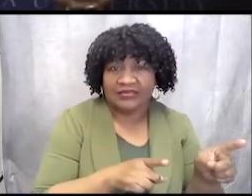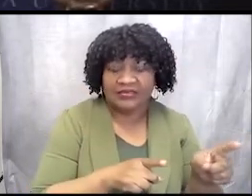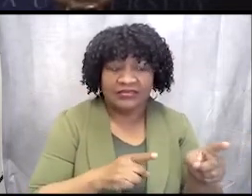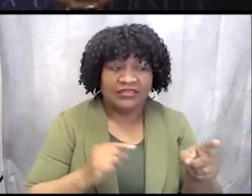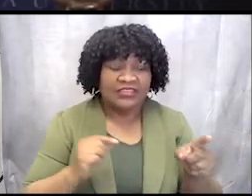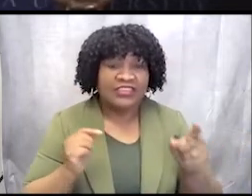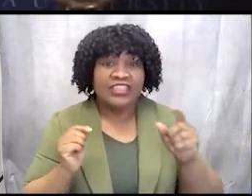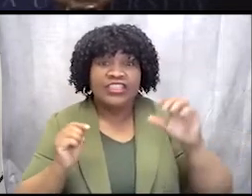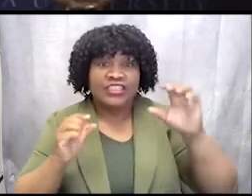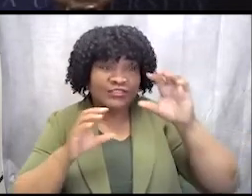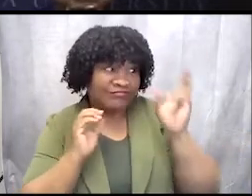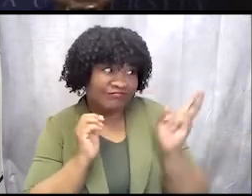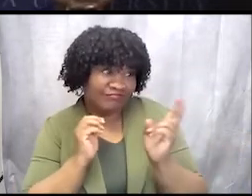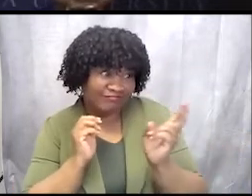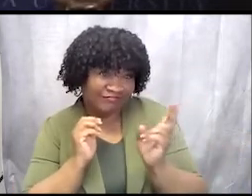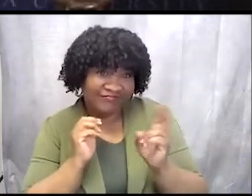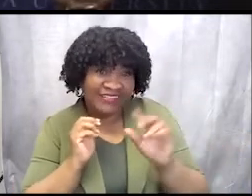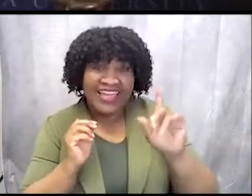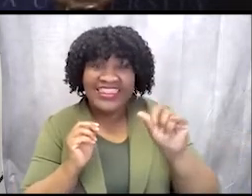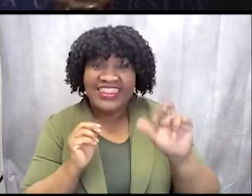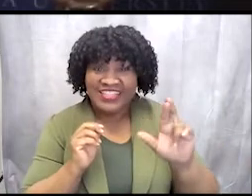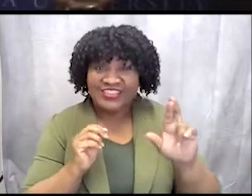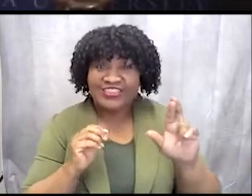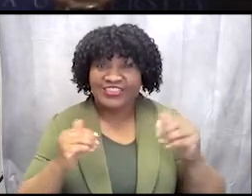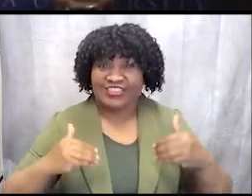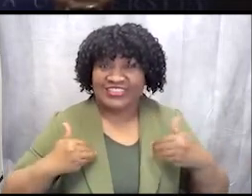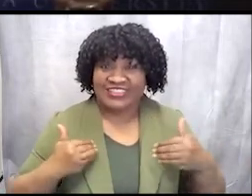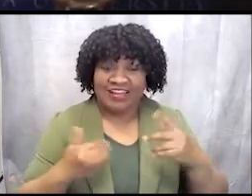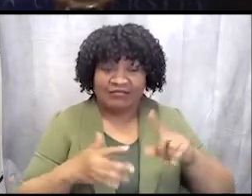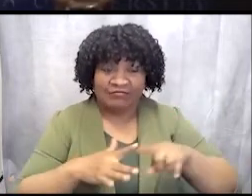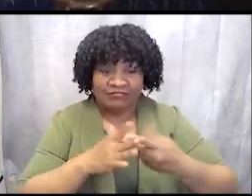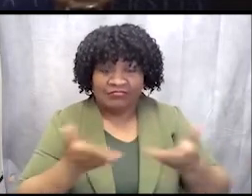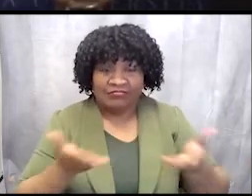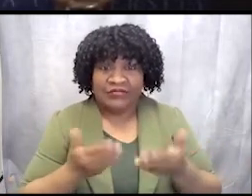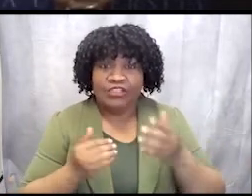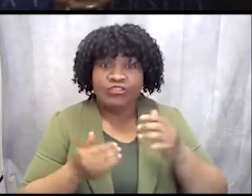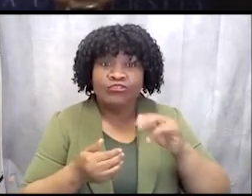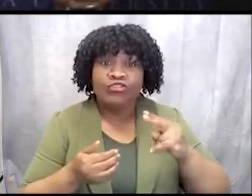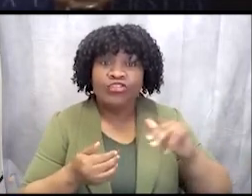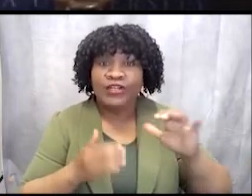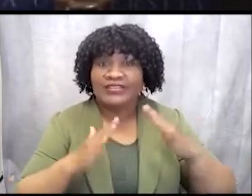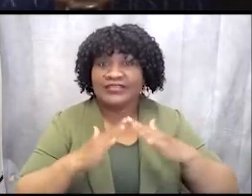Chancellor Lester Young Jr. began his career in the New York City Department of Education